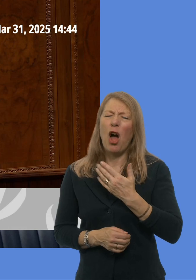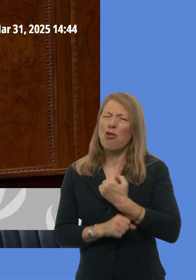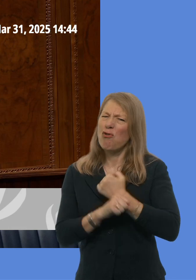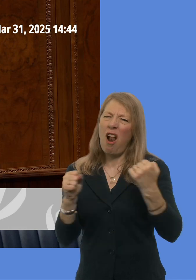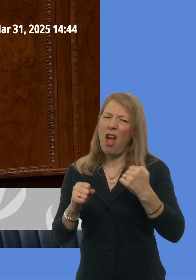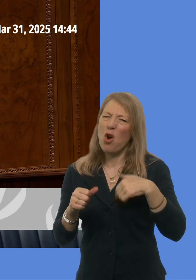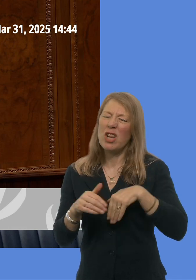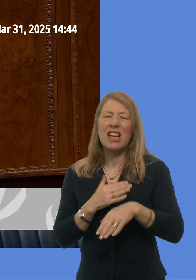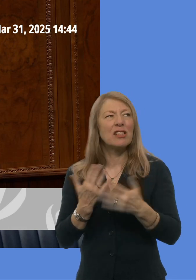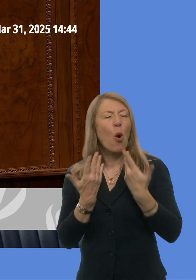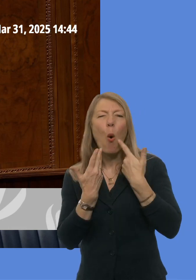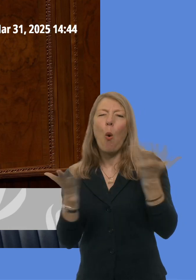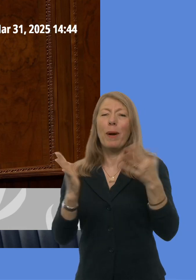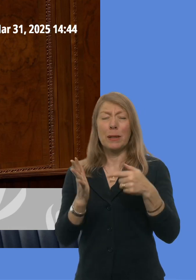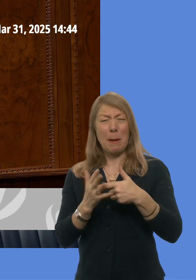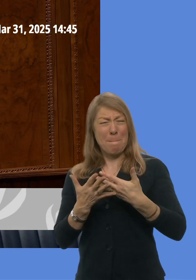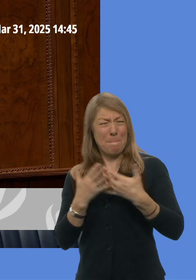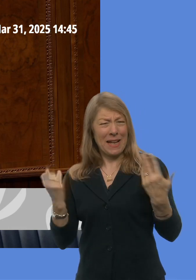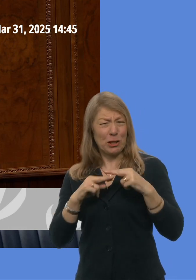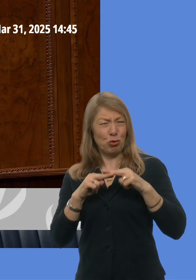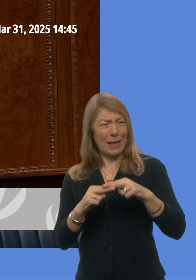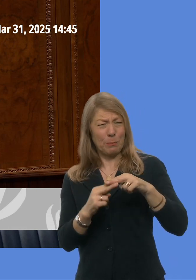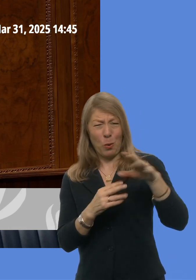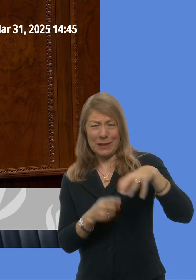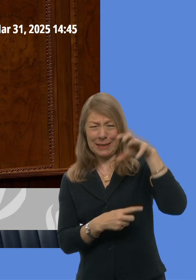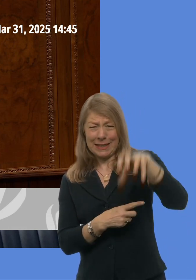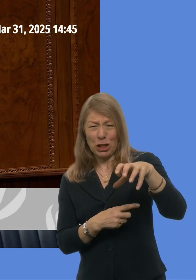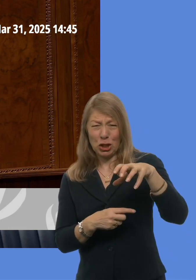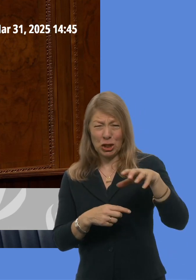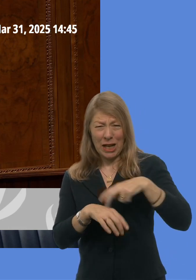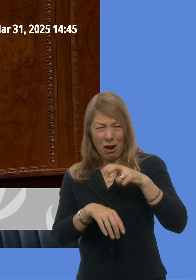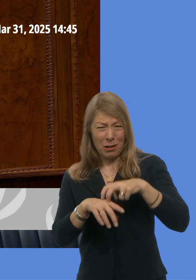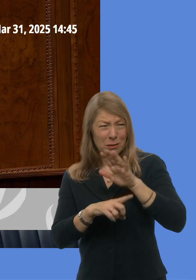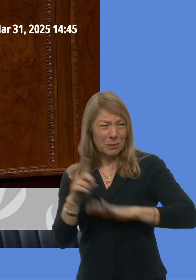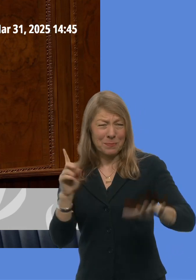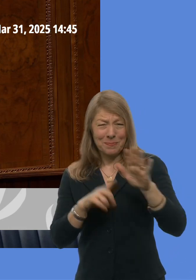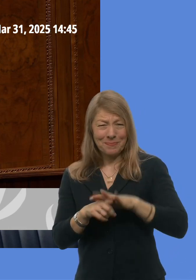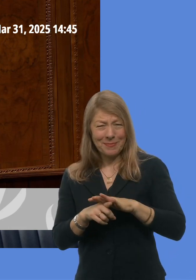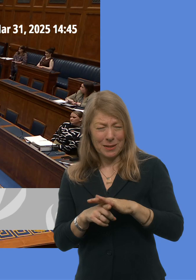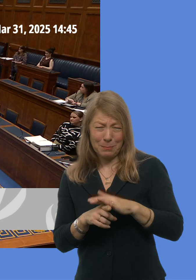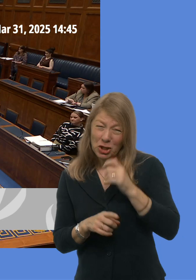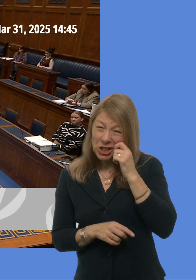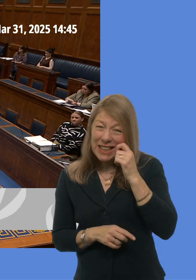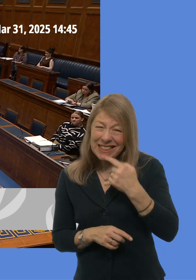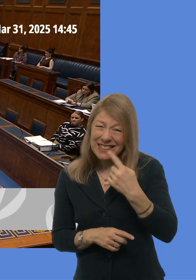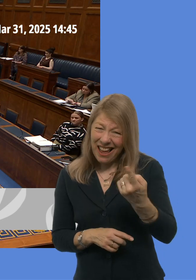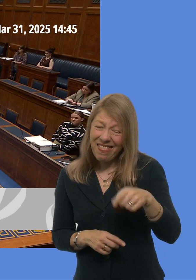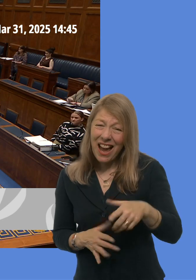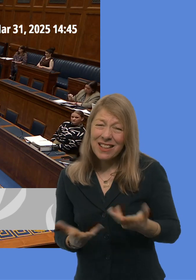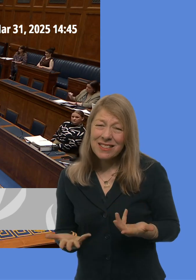visible at the biggest transport site on this island. Does she agree with me that that is an offensive approach for her party members to take? Thank you, Mr Speaker.